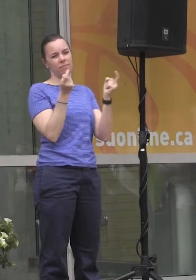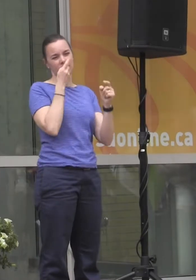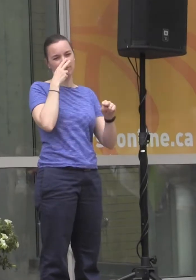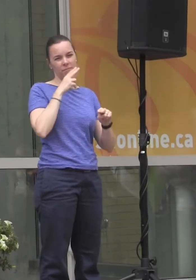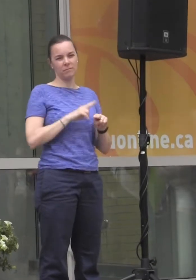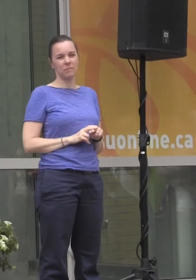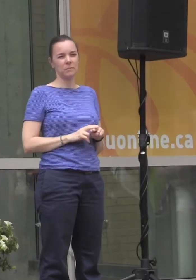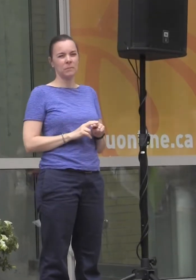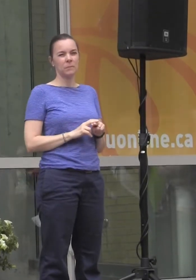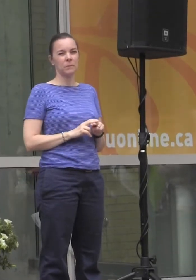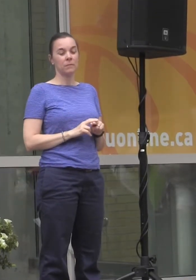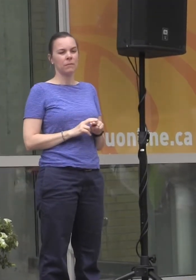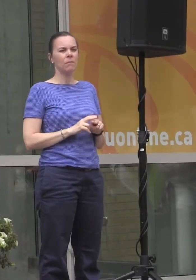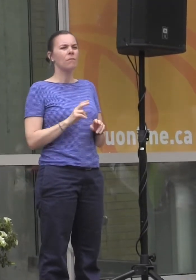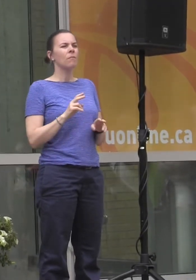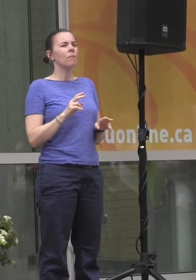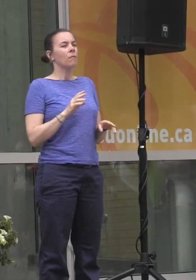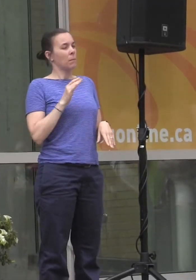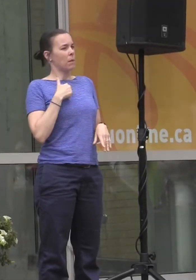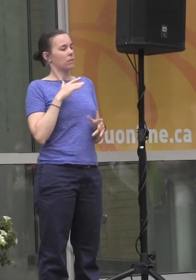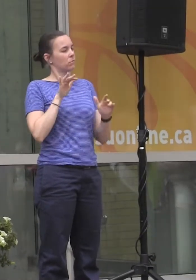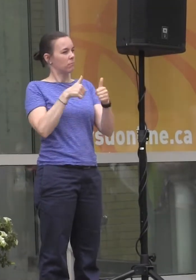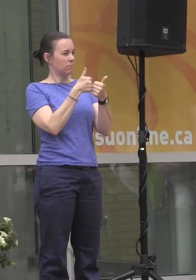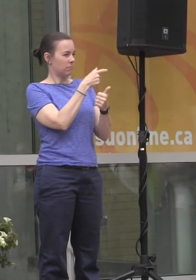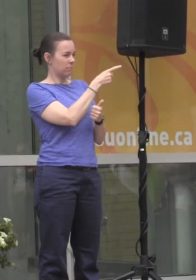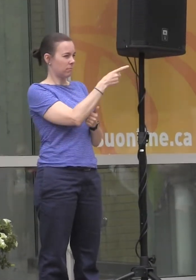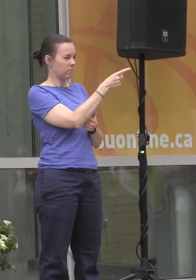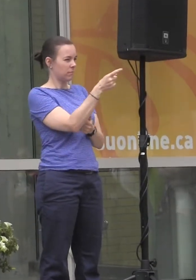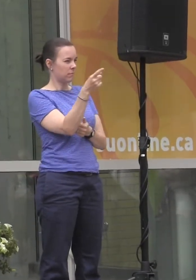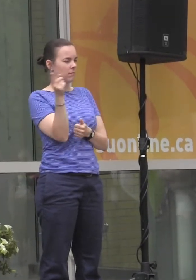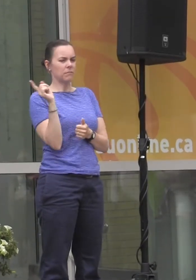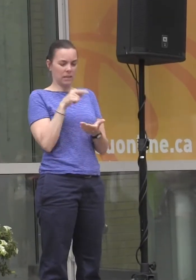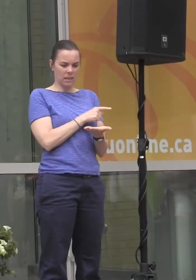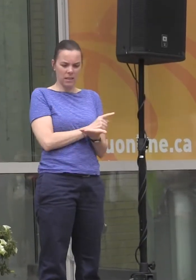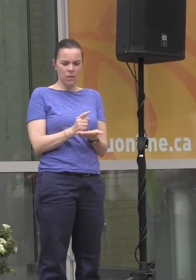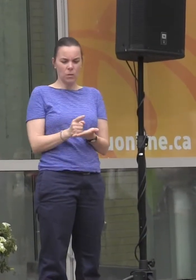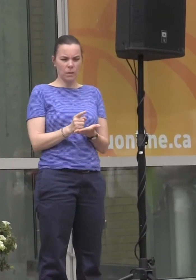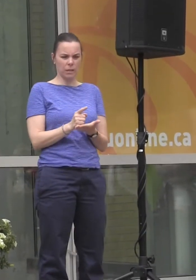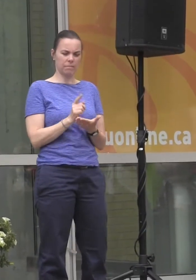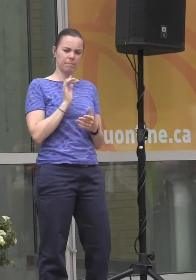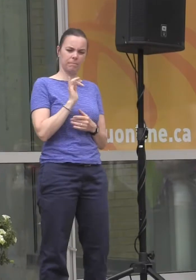this week as well though, I challenge you as well as myself to continue to recognize that pride is